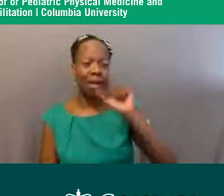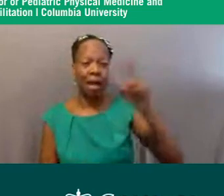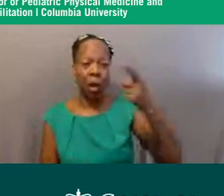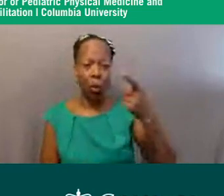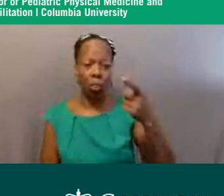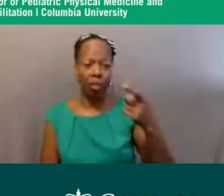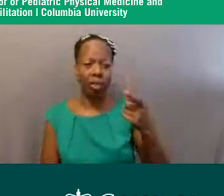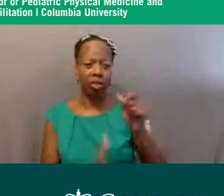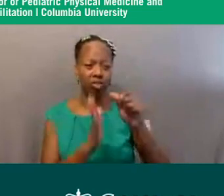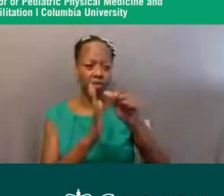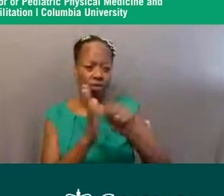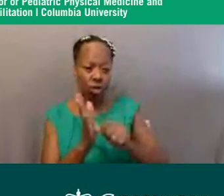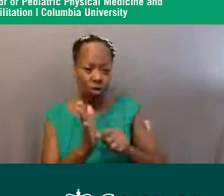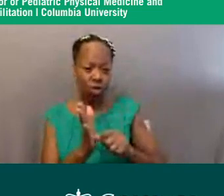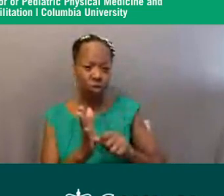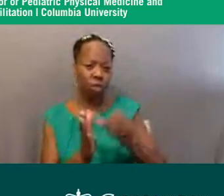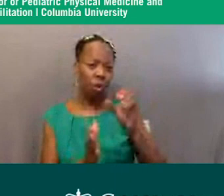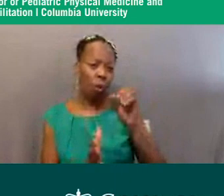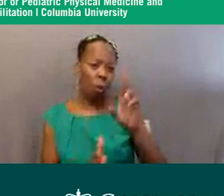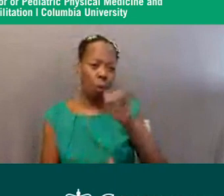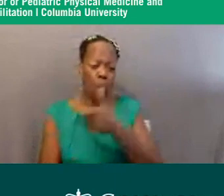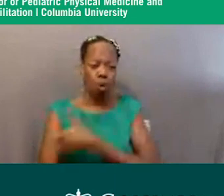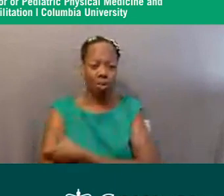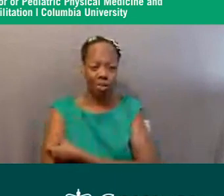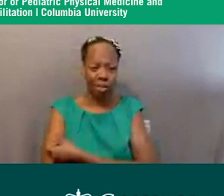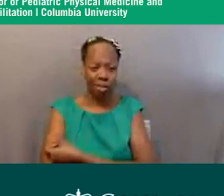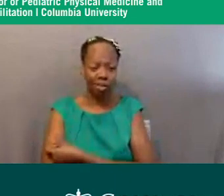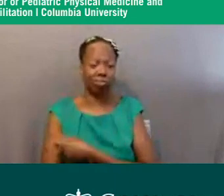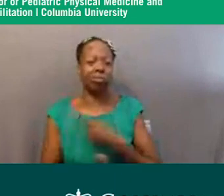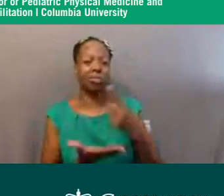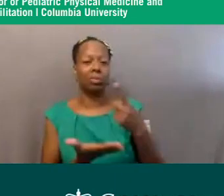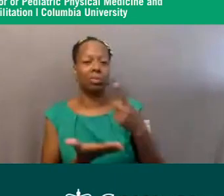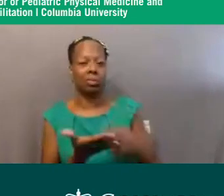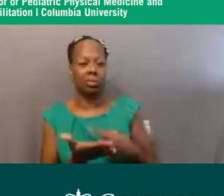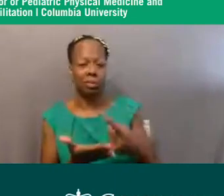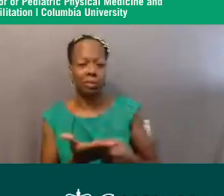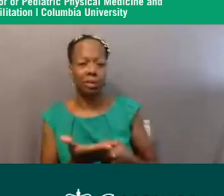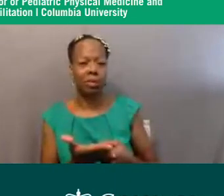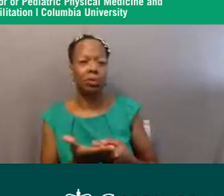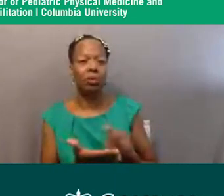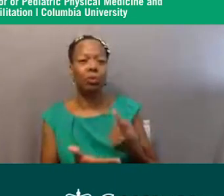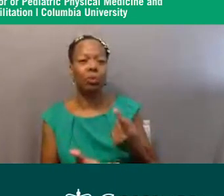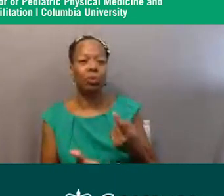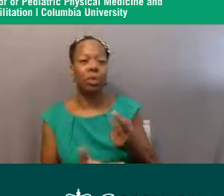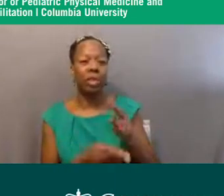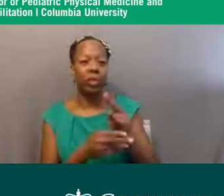but as we said, we sometimes we just see a casting of the joint where we have,